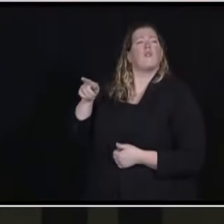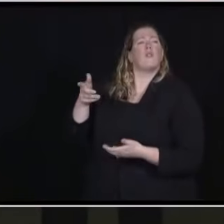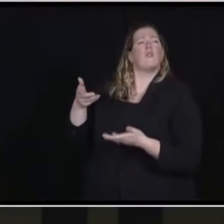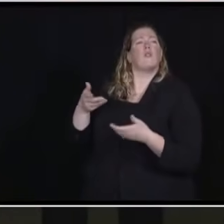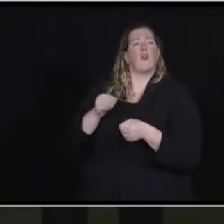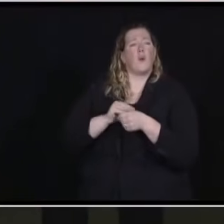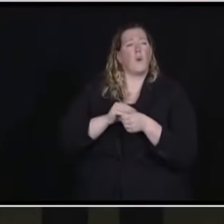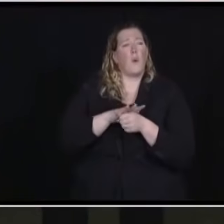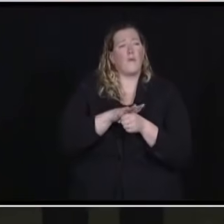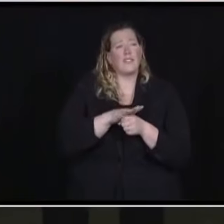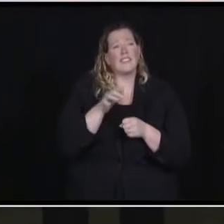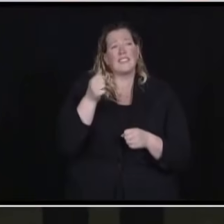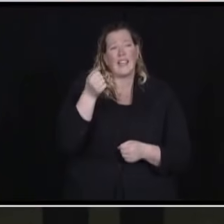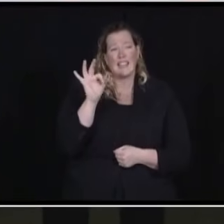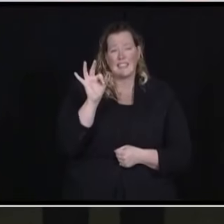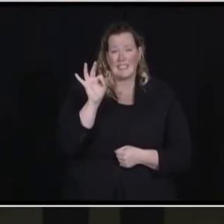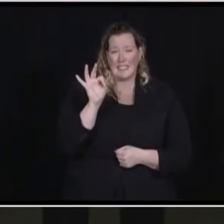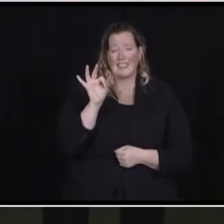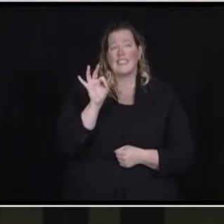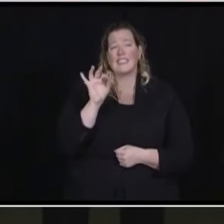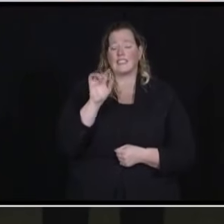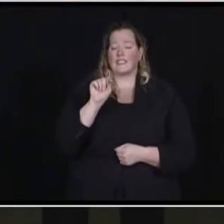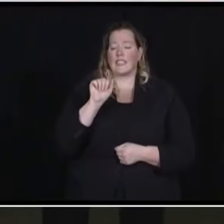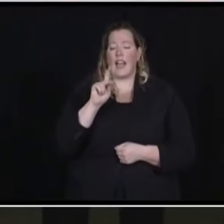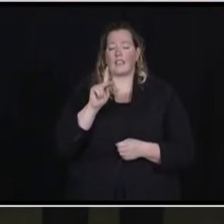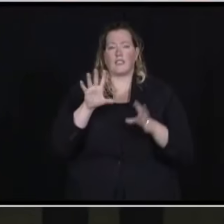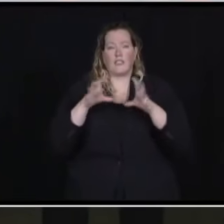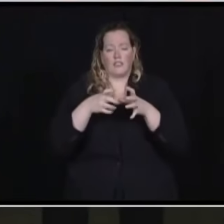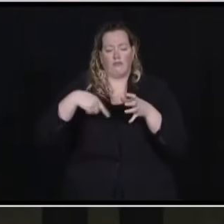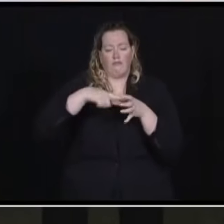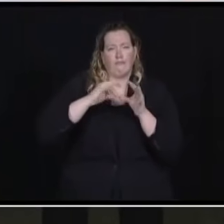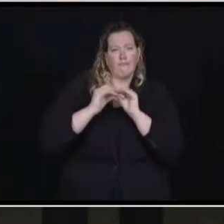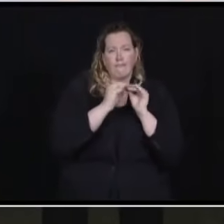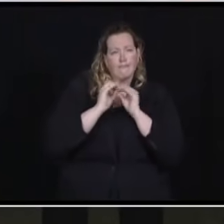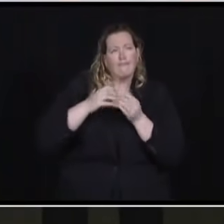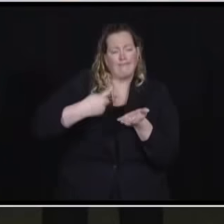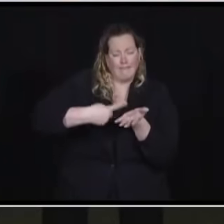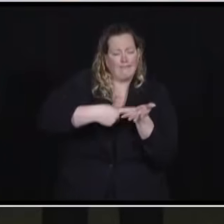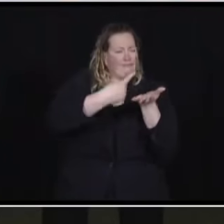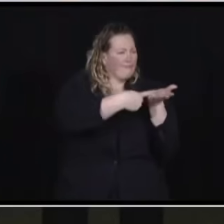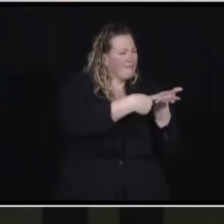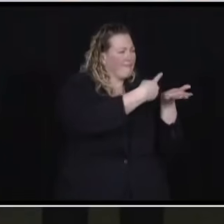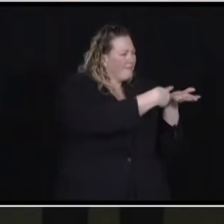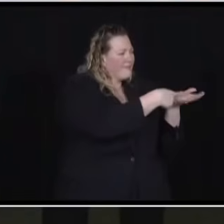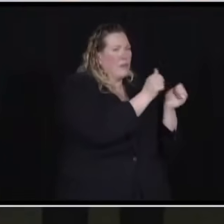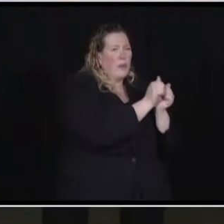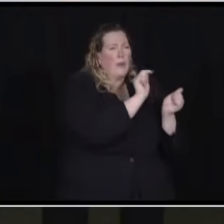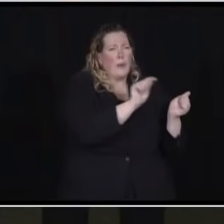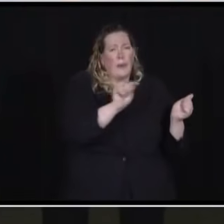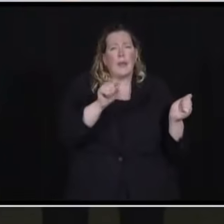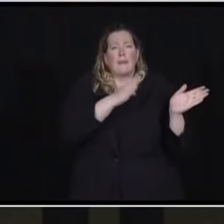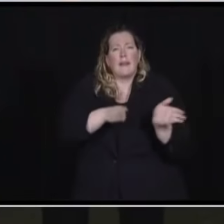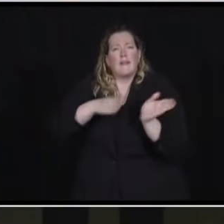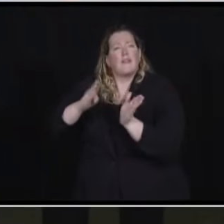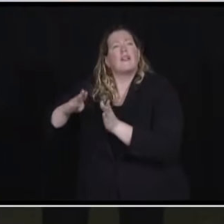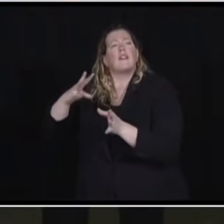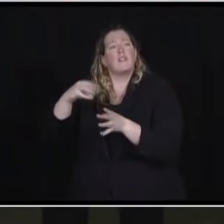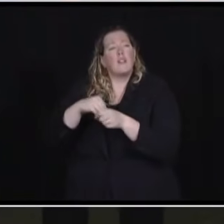the actual details of the vaccination, but here is what I'm to say, we are looking at everything and were doing that with